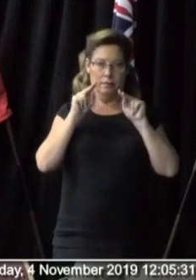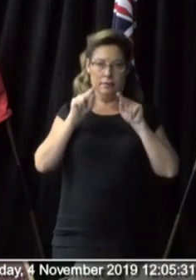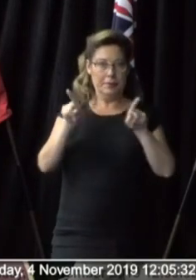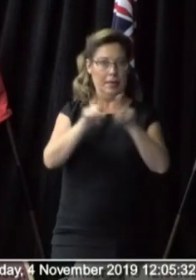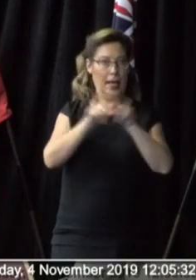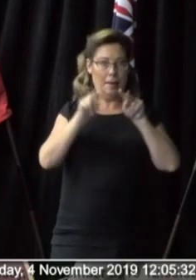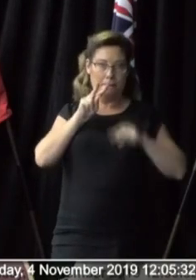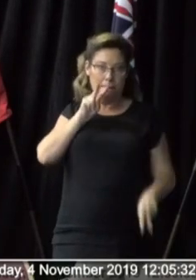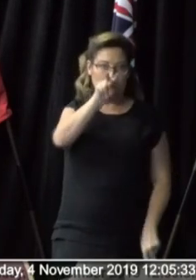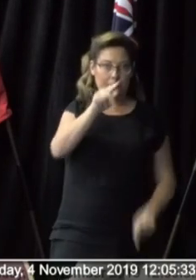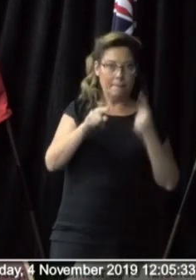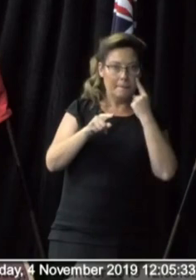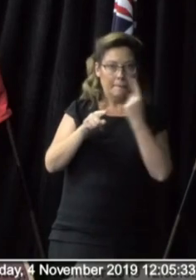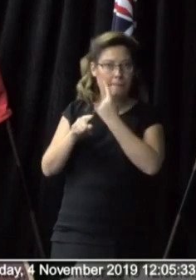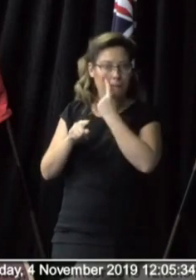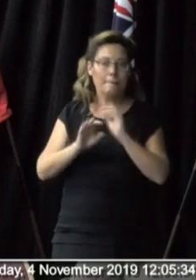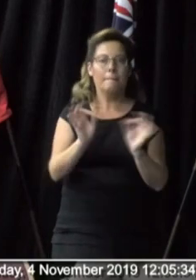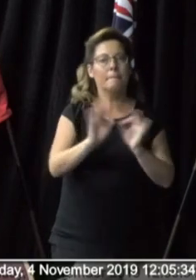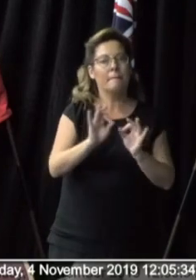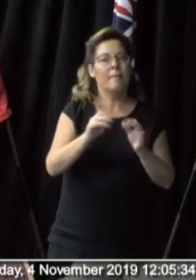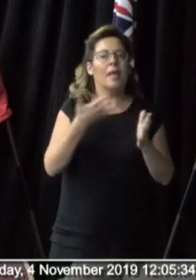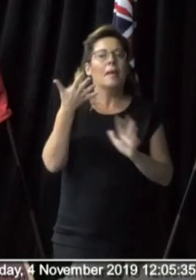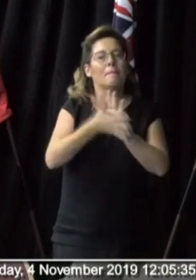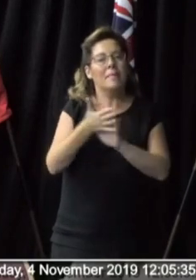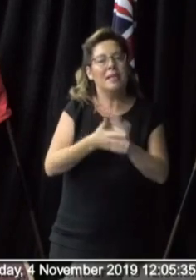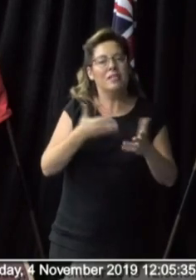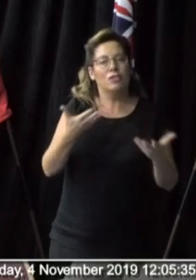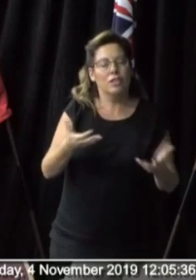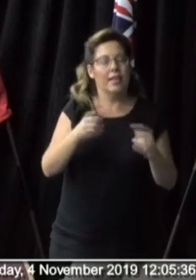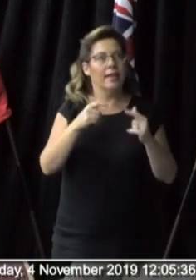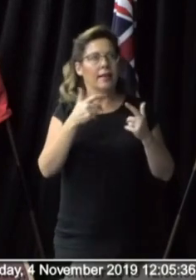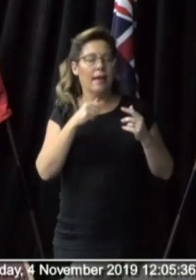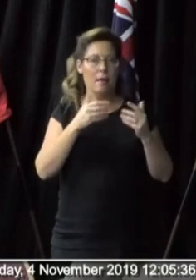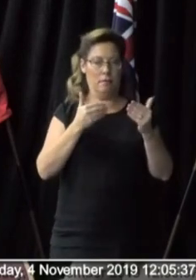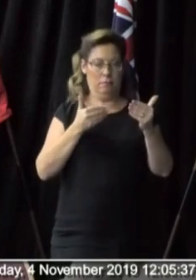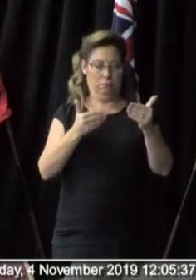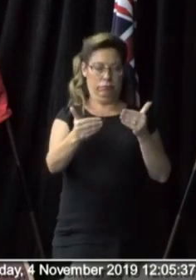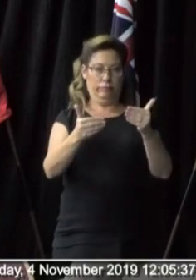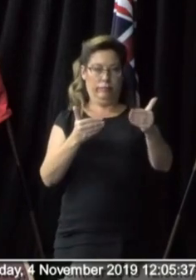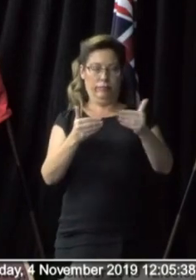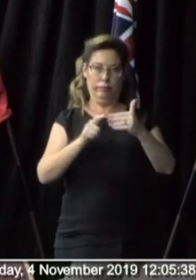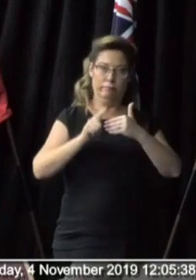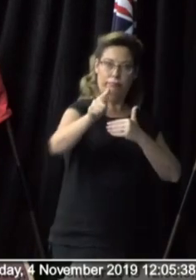at which things are travelling towards her. OK. So without her glasses, she’s virtually blind and can’t focus?